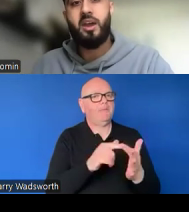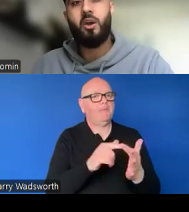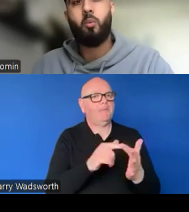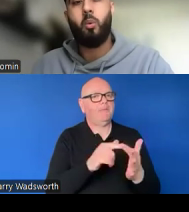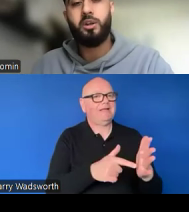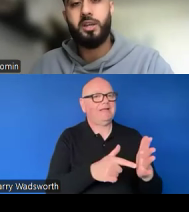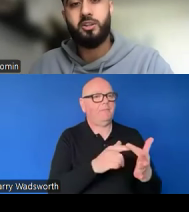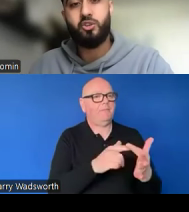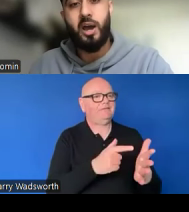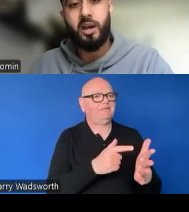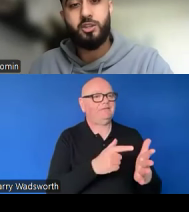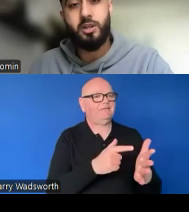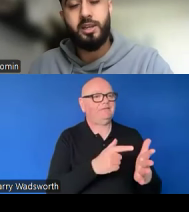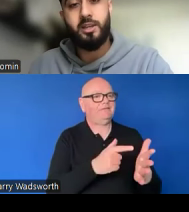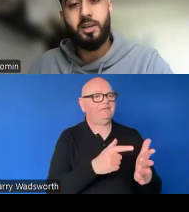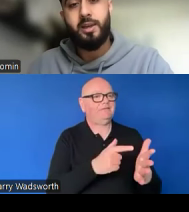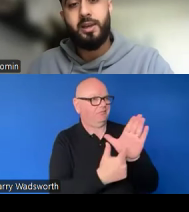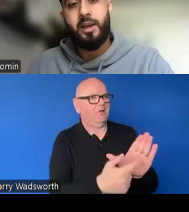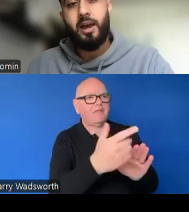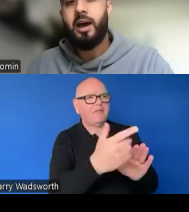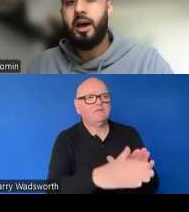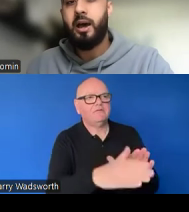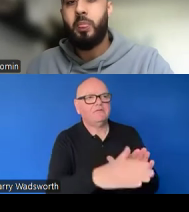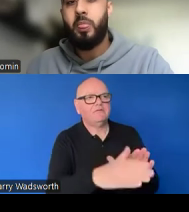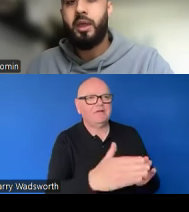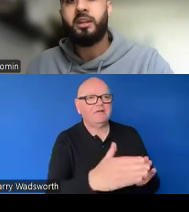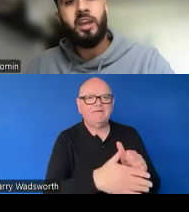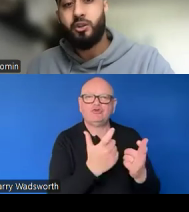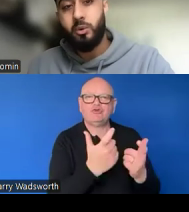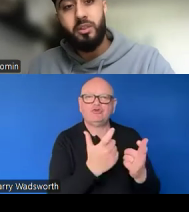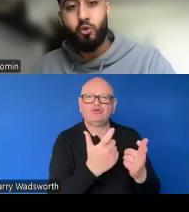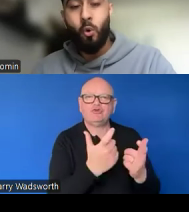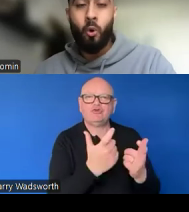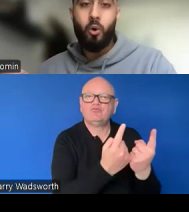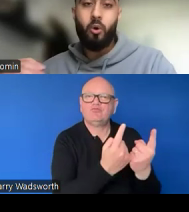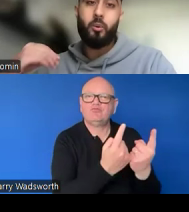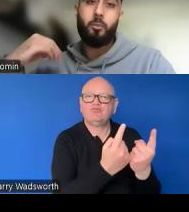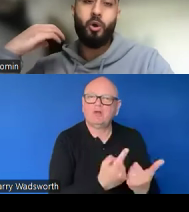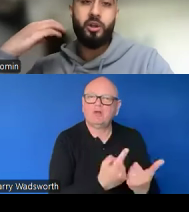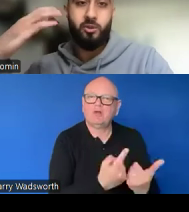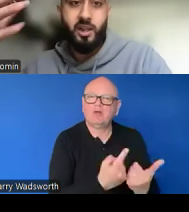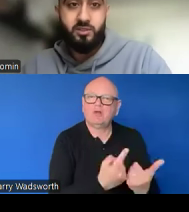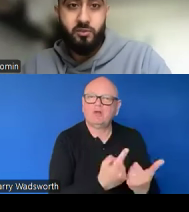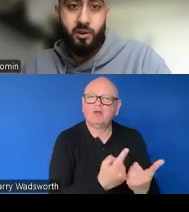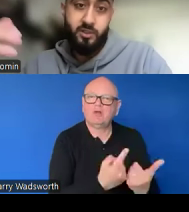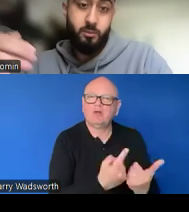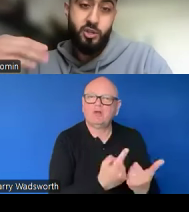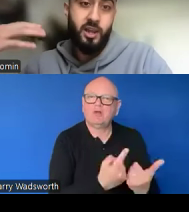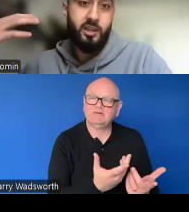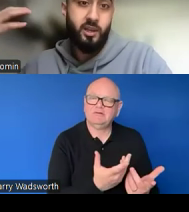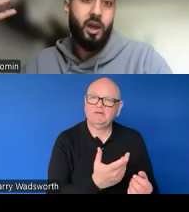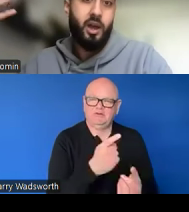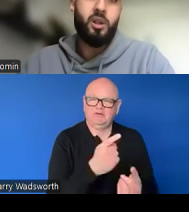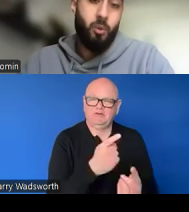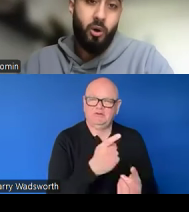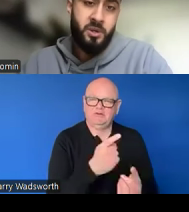They're not wanting to actually engage with you, you're putting yourselves in front of them, just like a billboard,